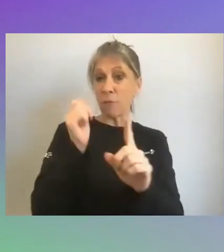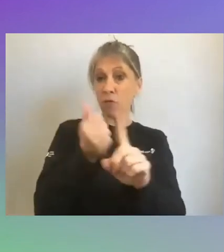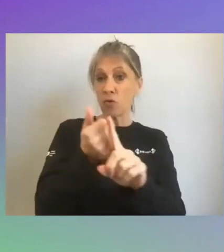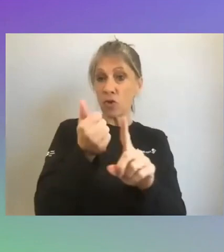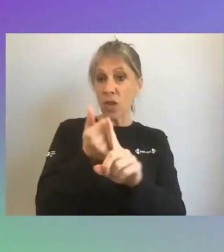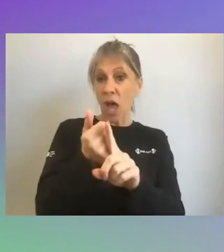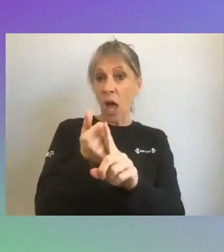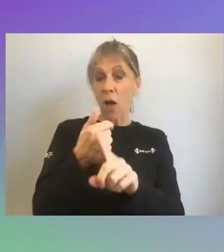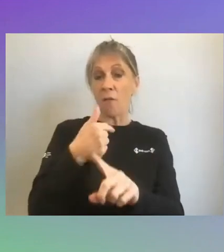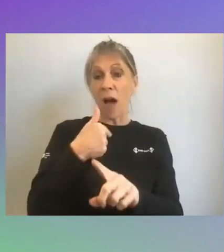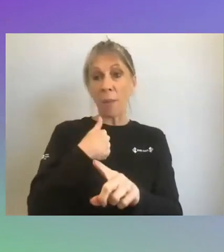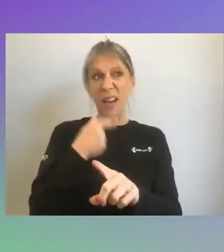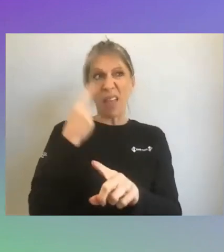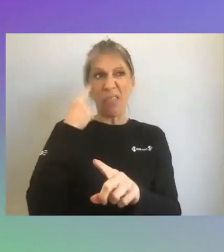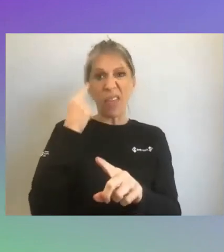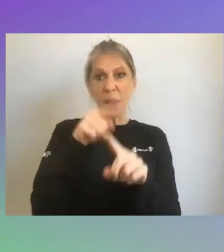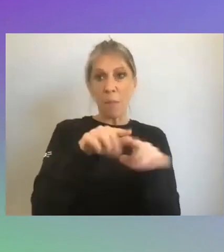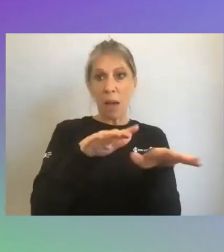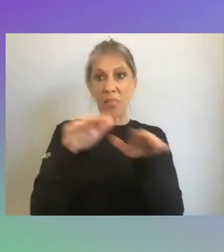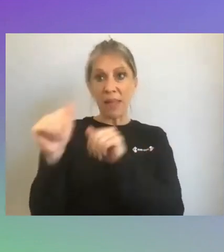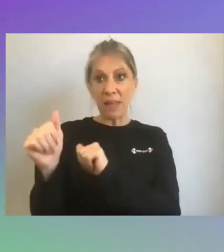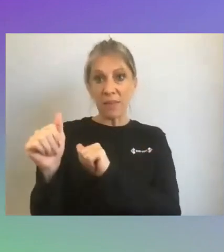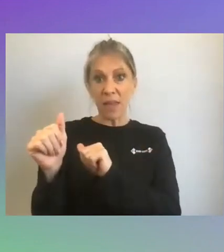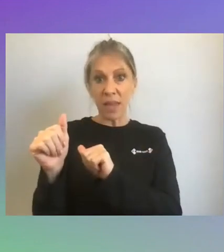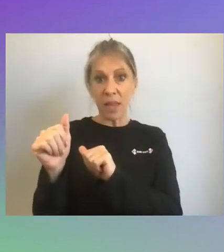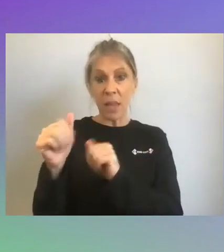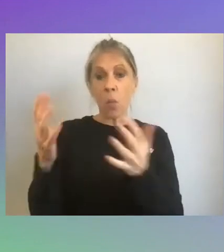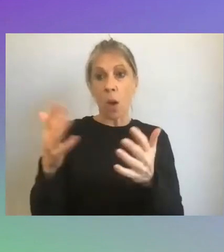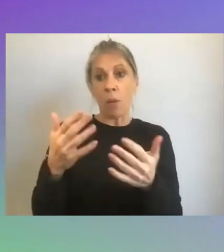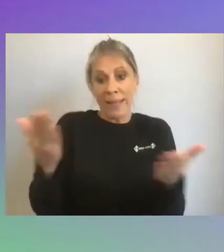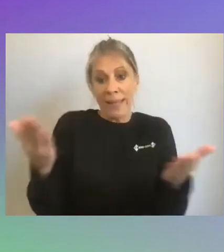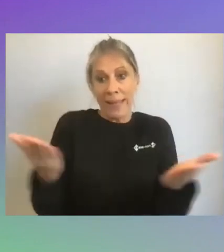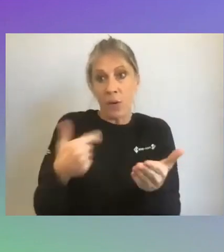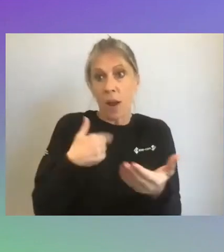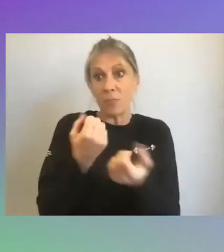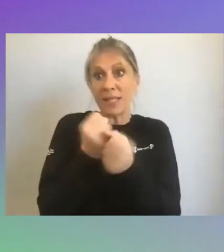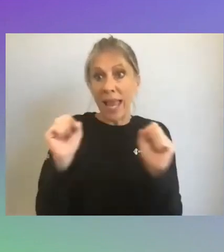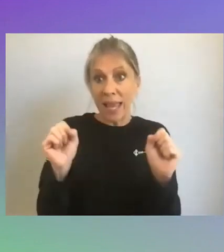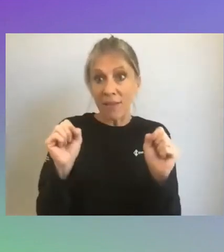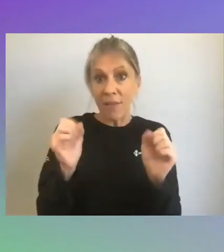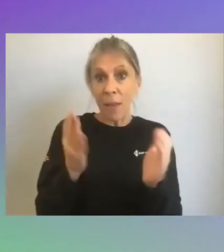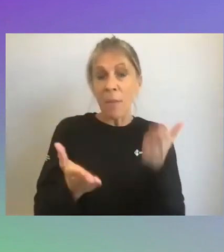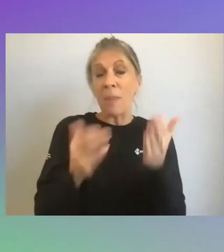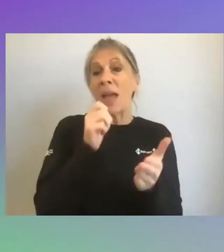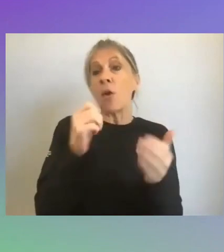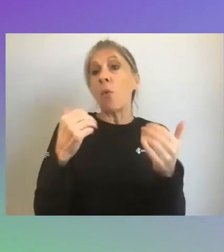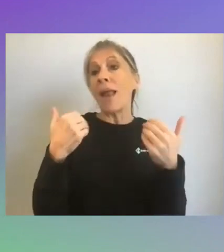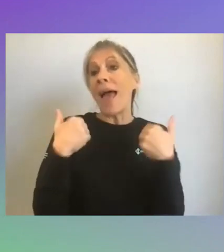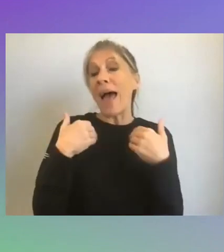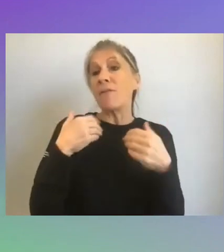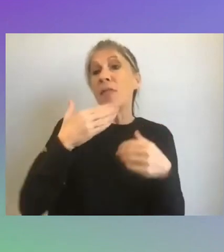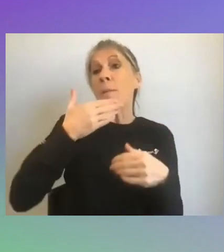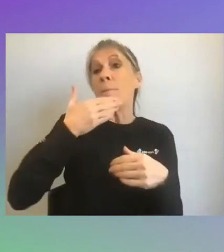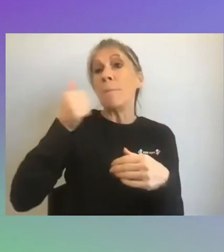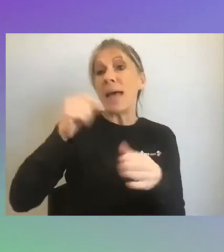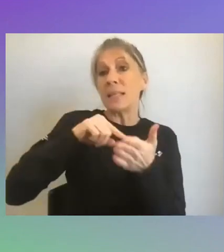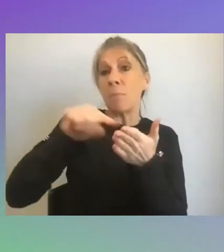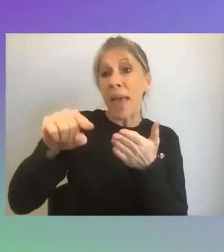consider leaving because it's like, well, at least I'm safe here. Uh, maybe I don't have the